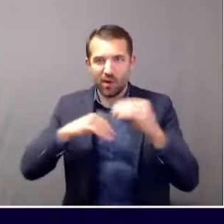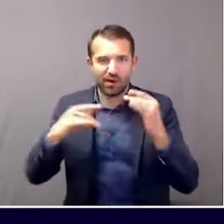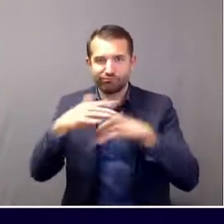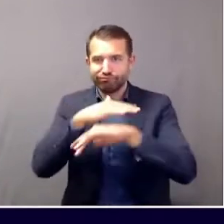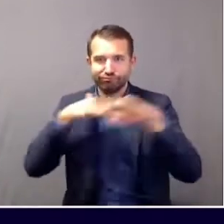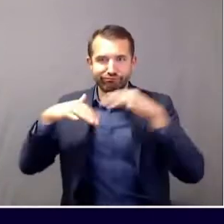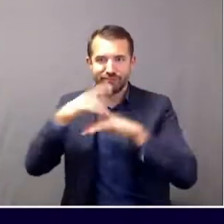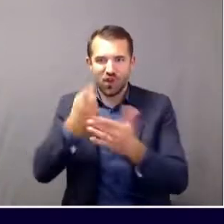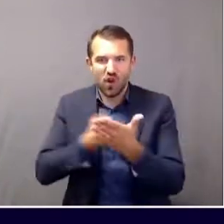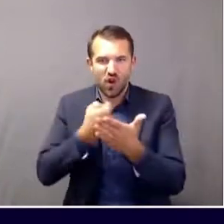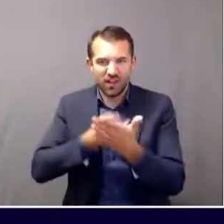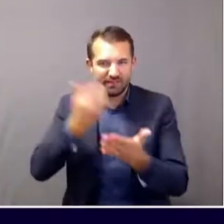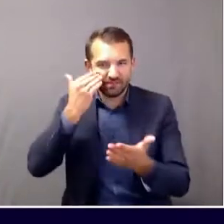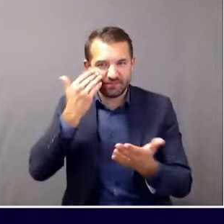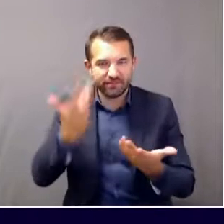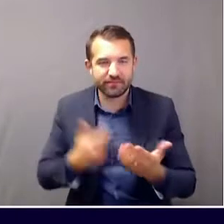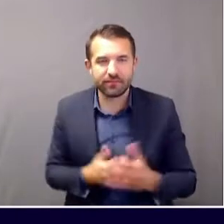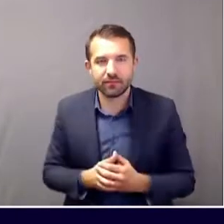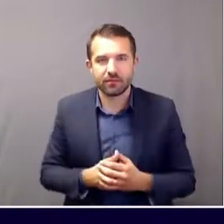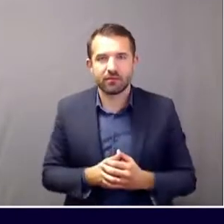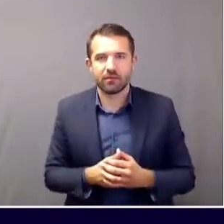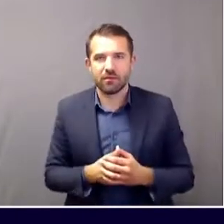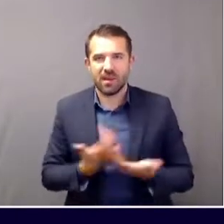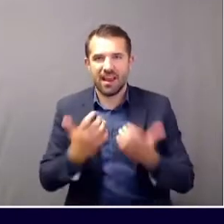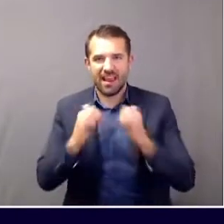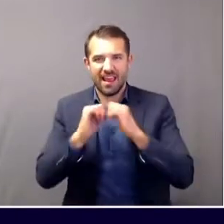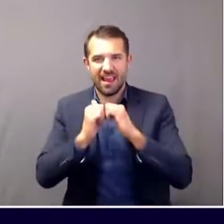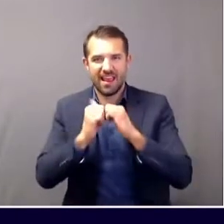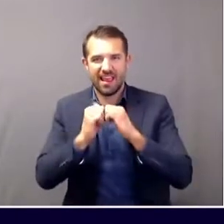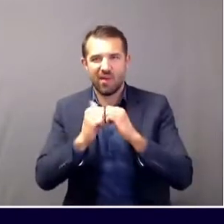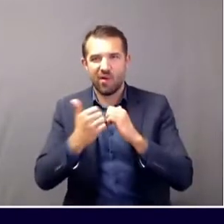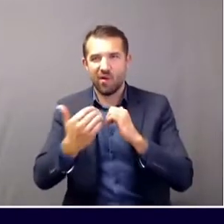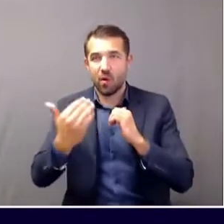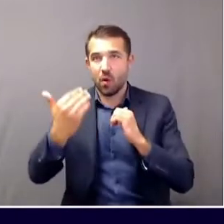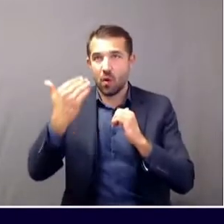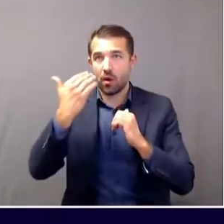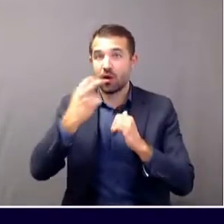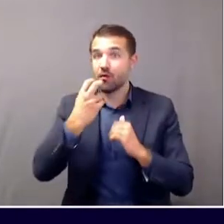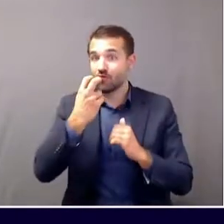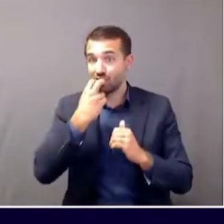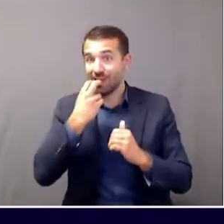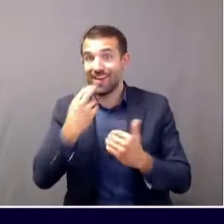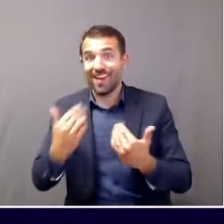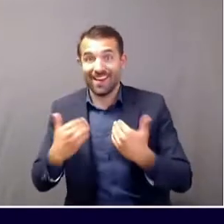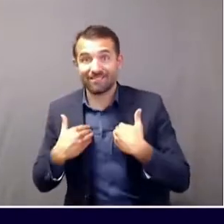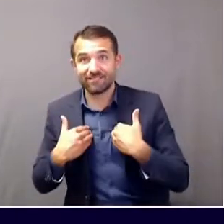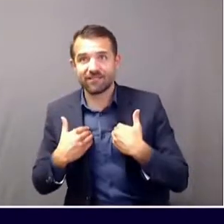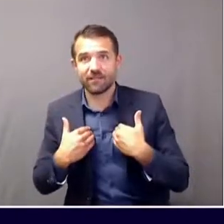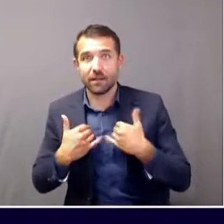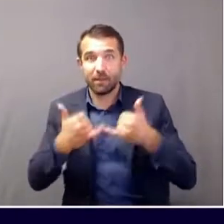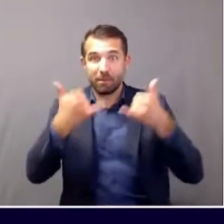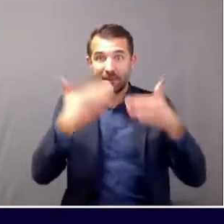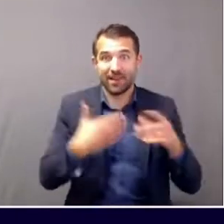that they they you know they